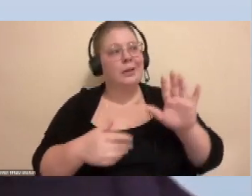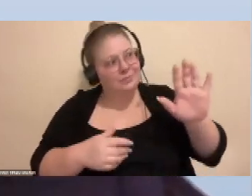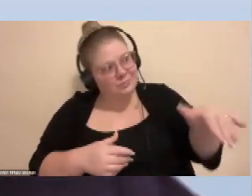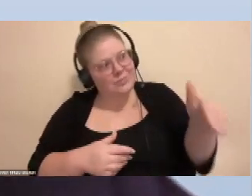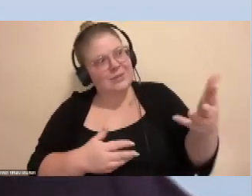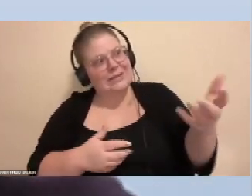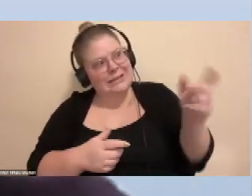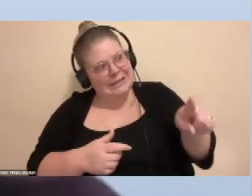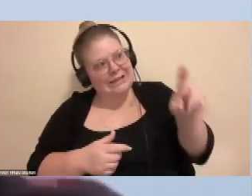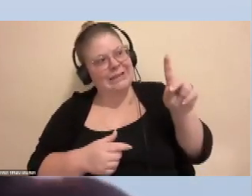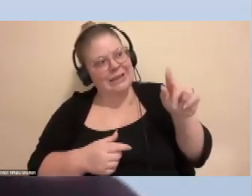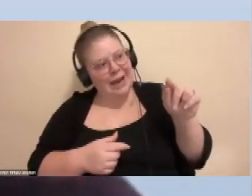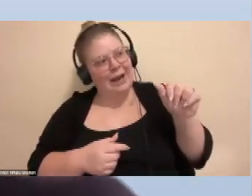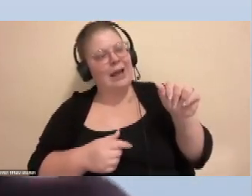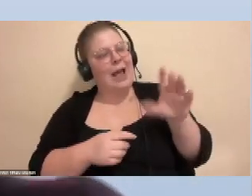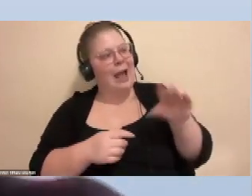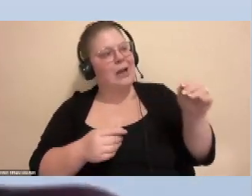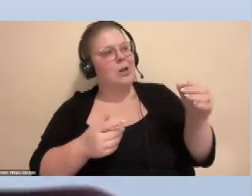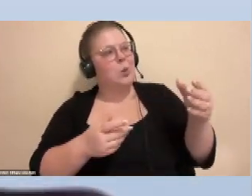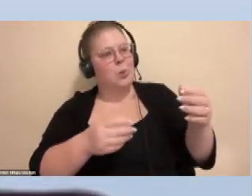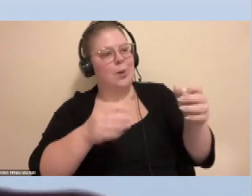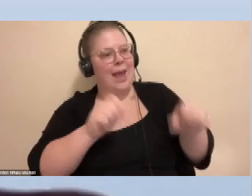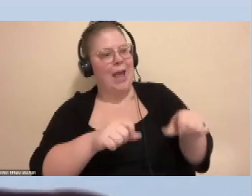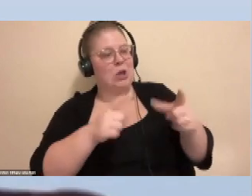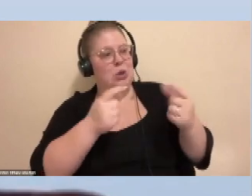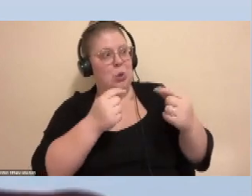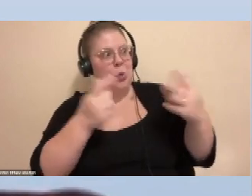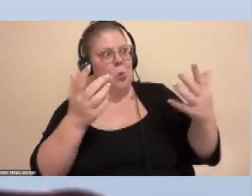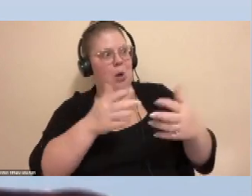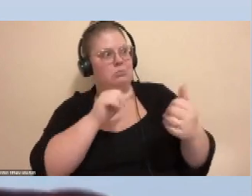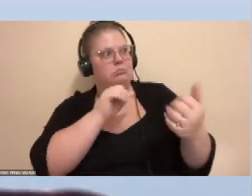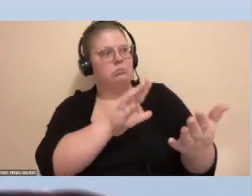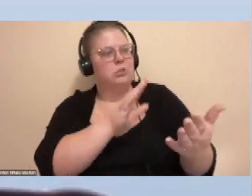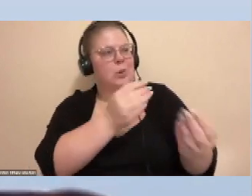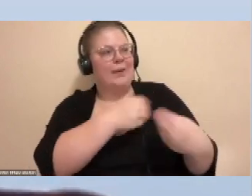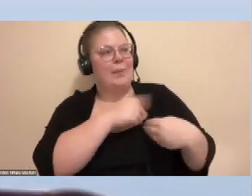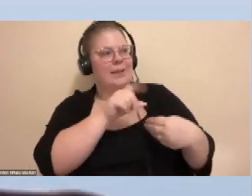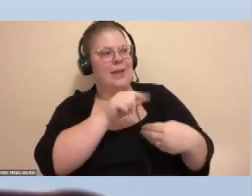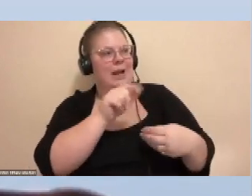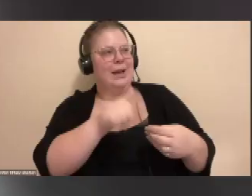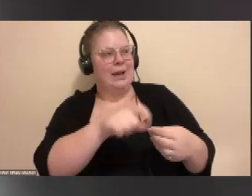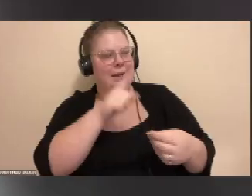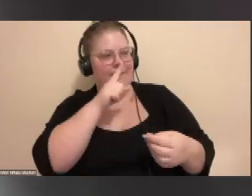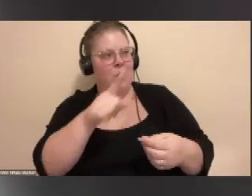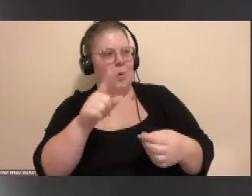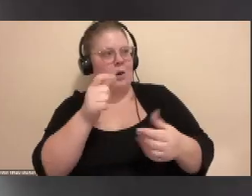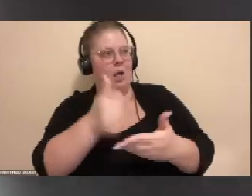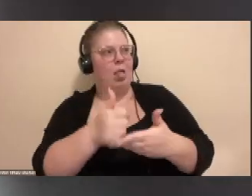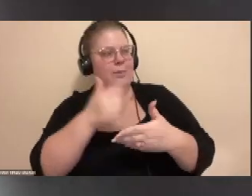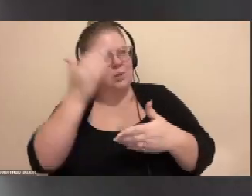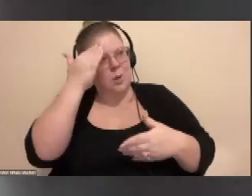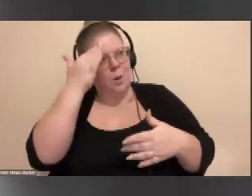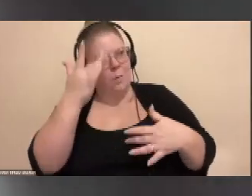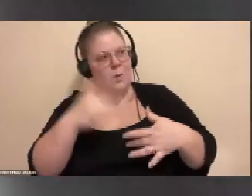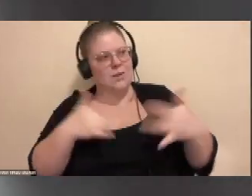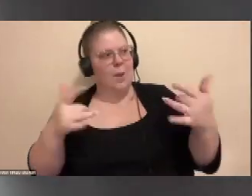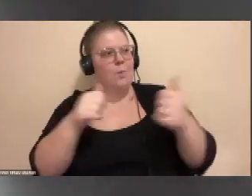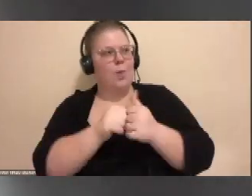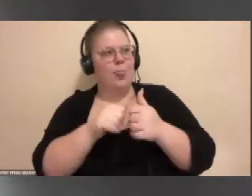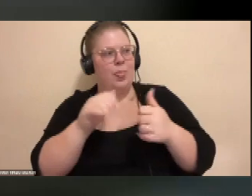of people who are living in the community with disabilities. Amy? Thanks John.